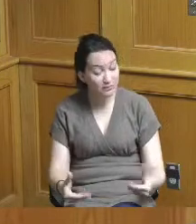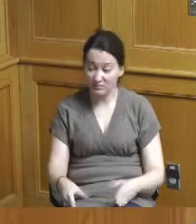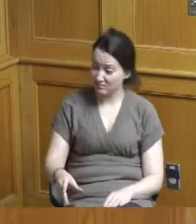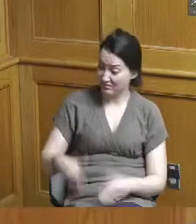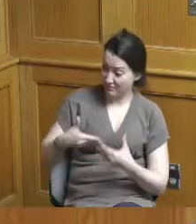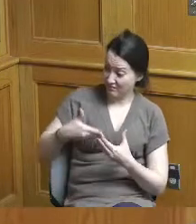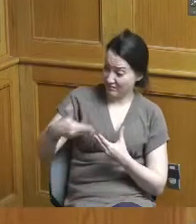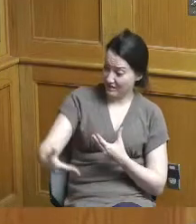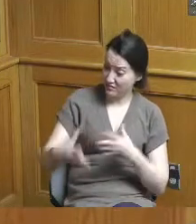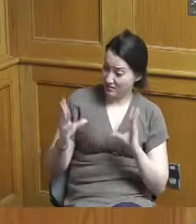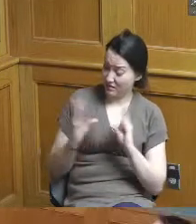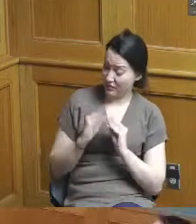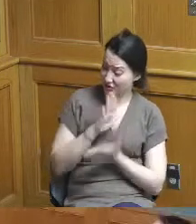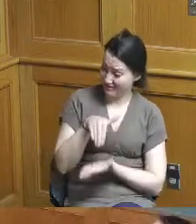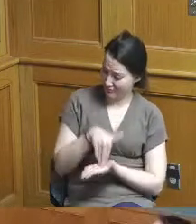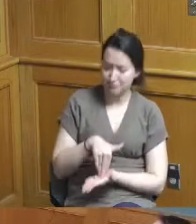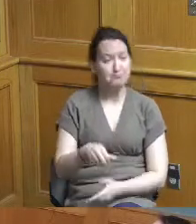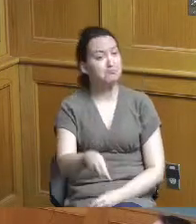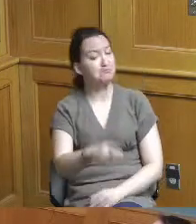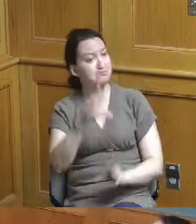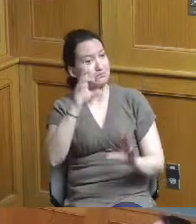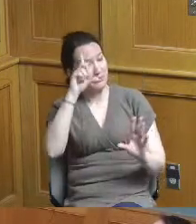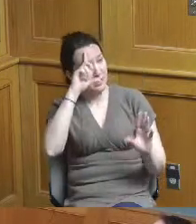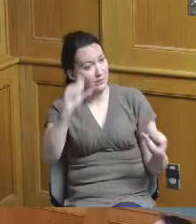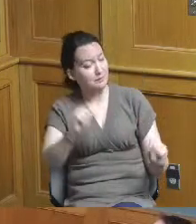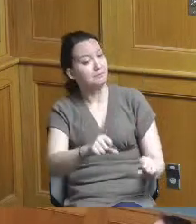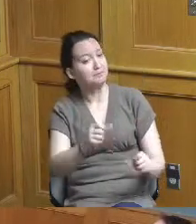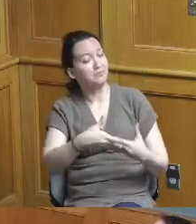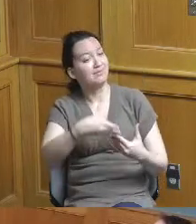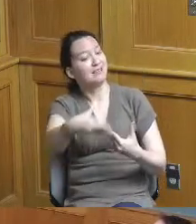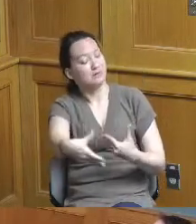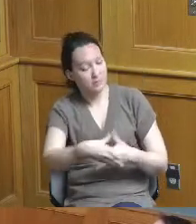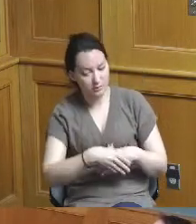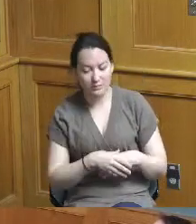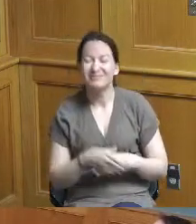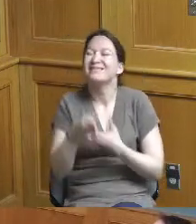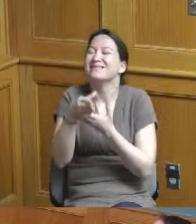from the conventions happy to Madam President so the the next in in some of the questions I